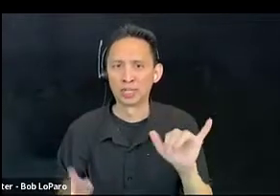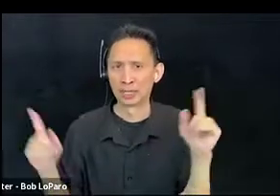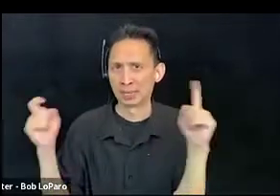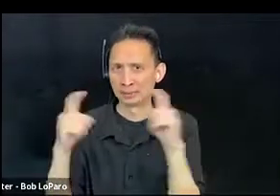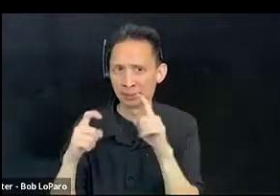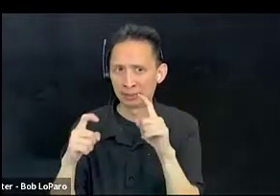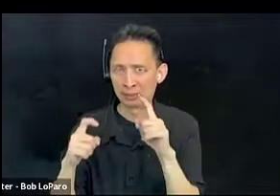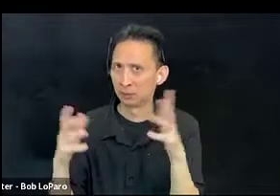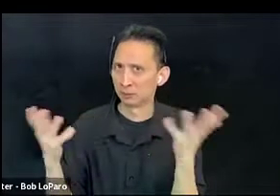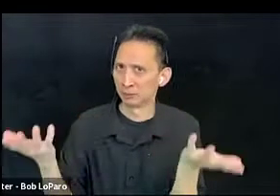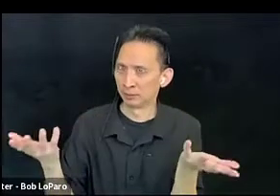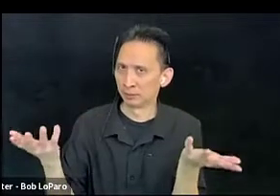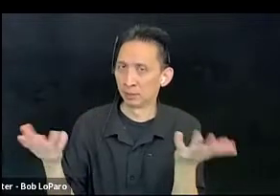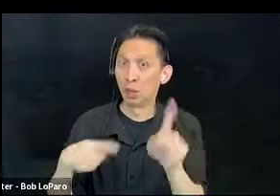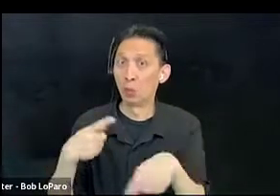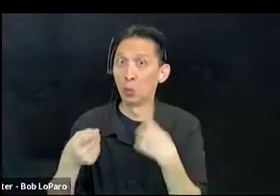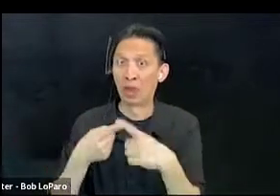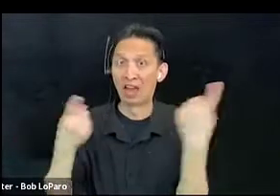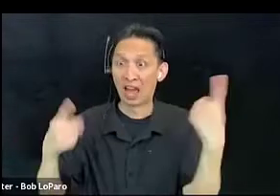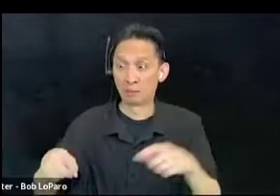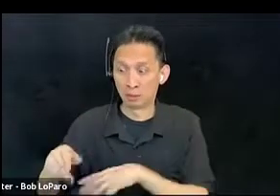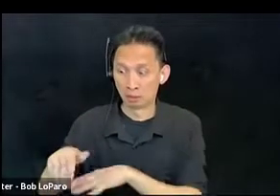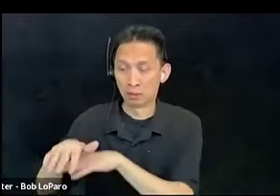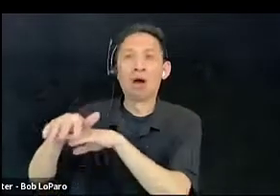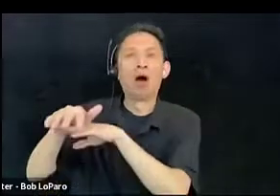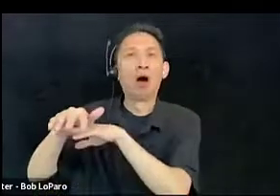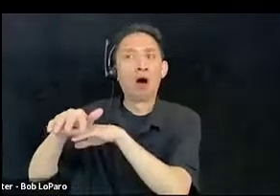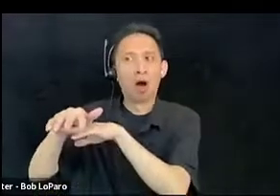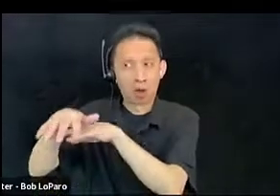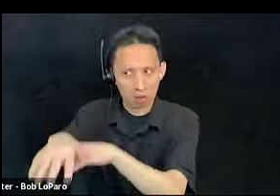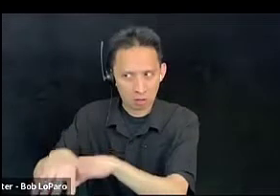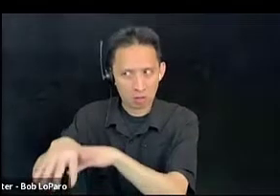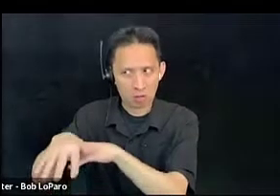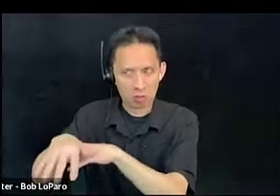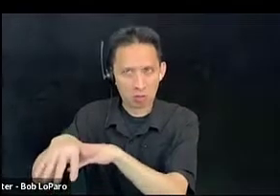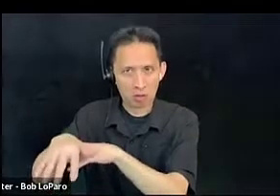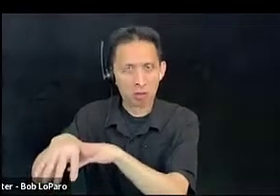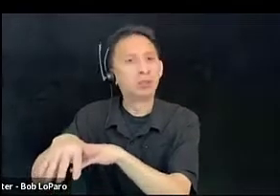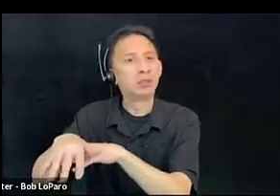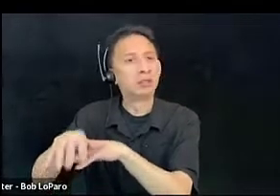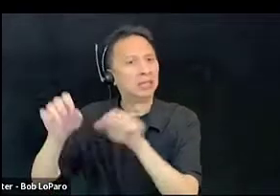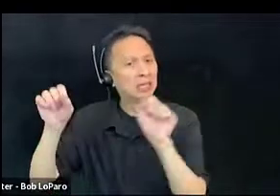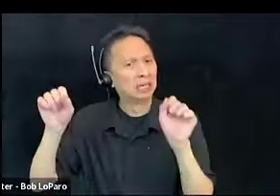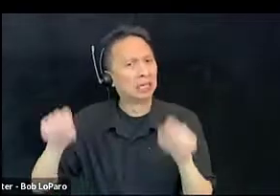So, it's something we do have to be aware of. Could hand under hand support visually-guided reach, right?